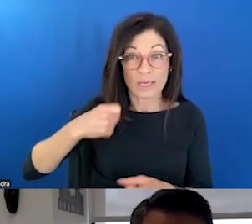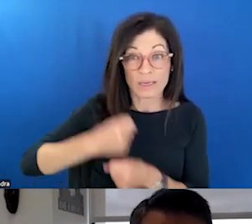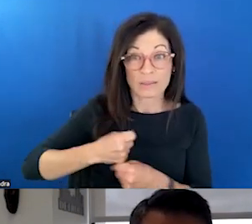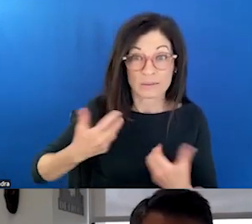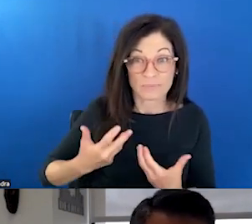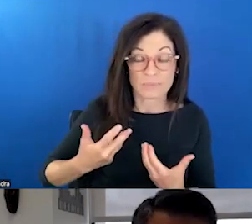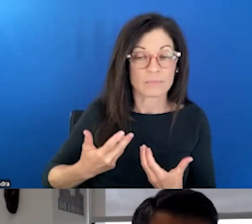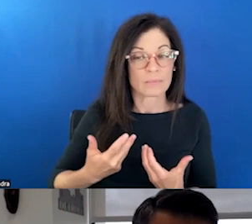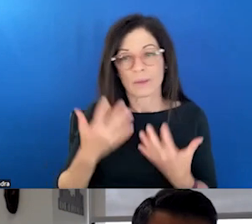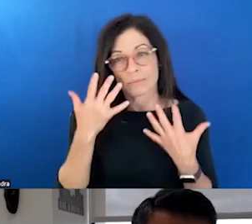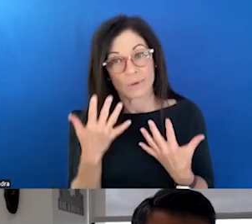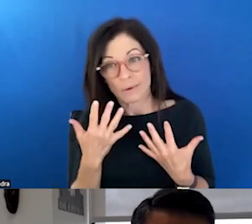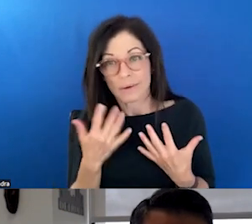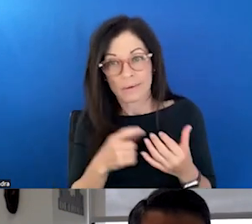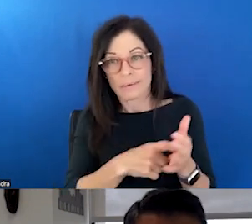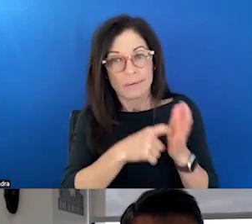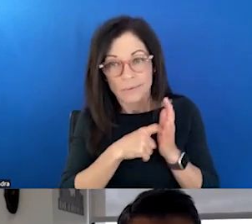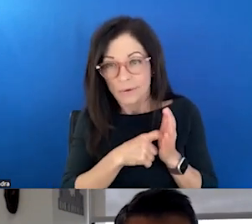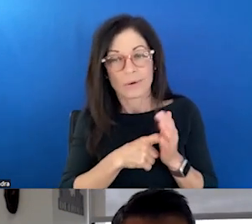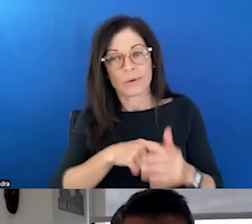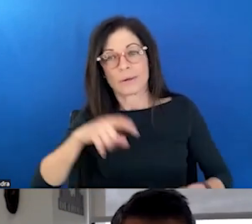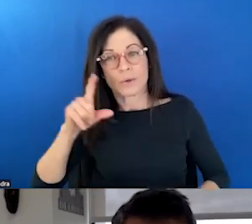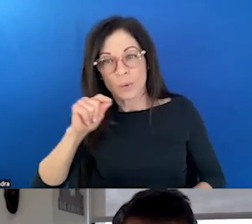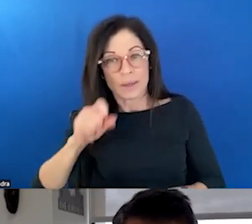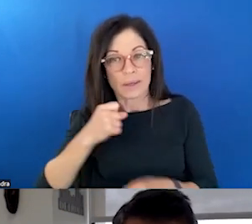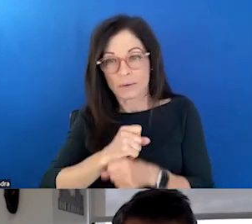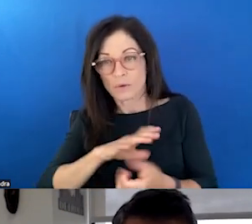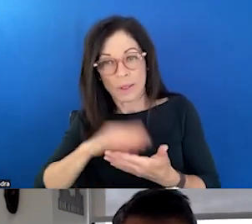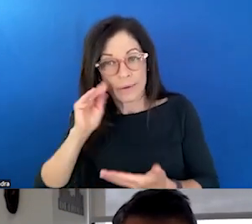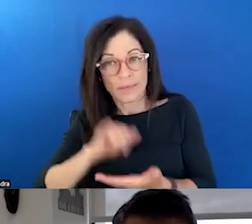TOOK THAT LONG, BUT WE HAVE LEARNED THAT HEALTHCARE SYSTEMS PLAY